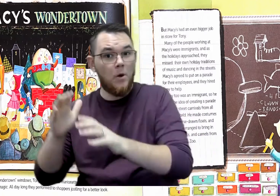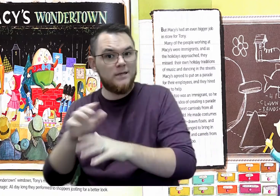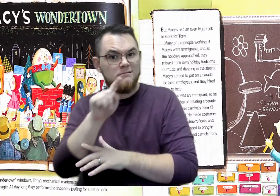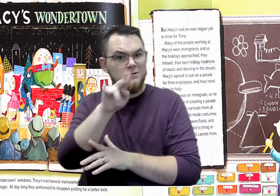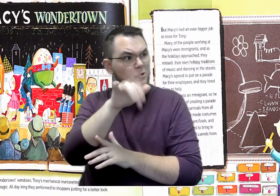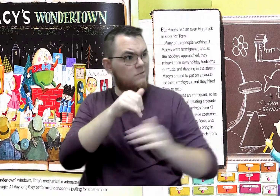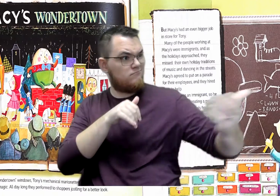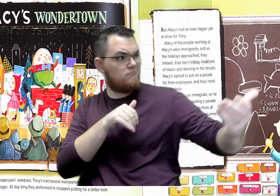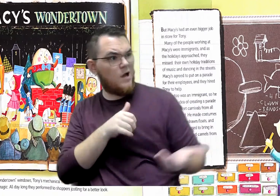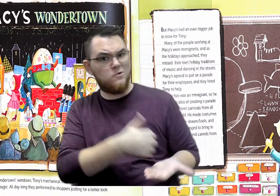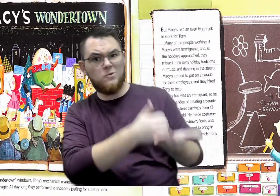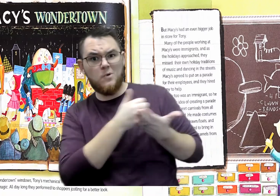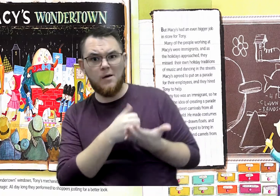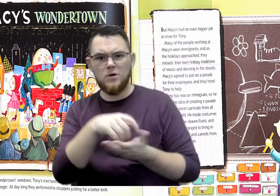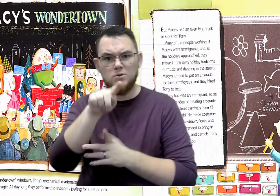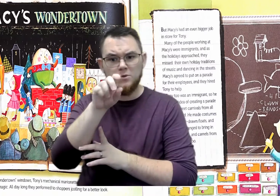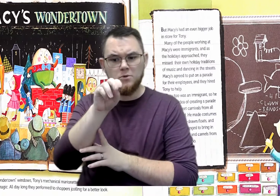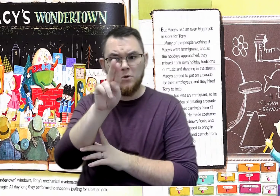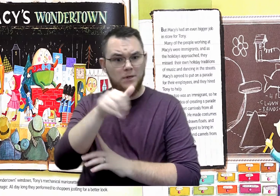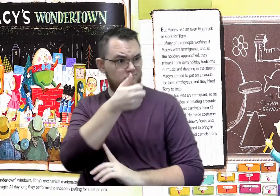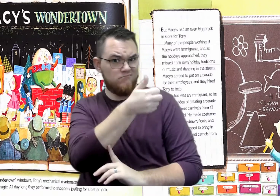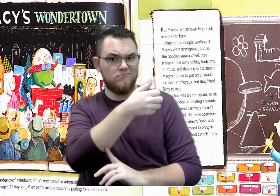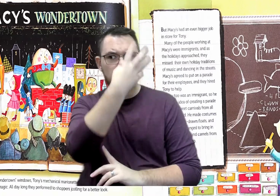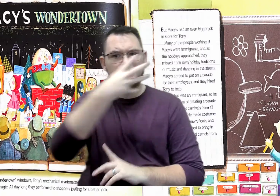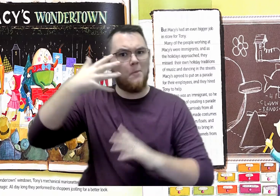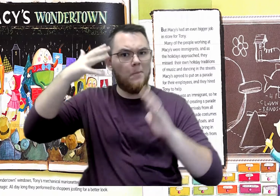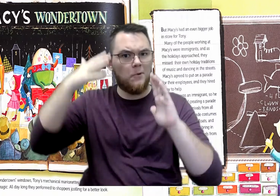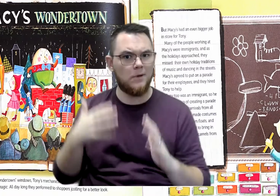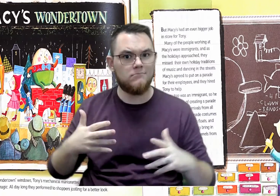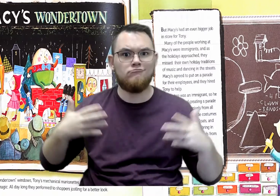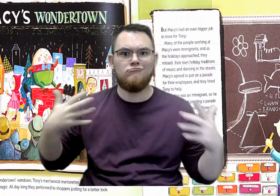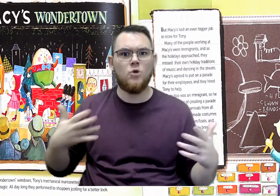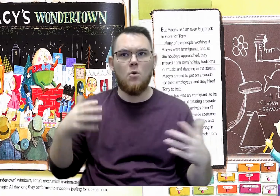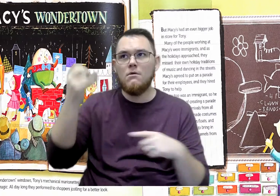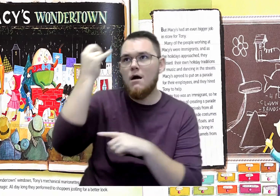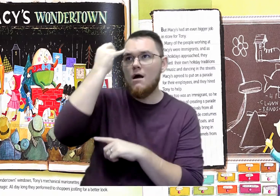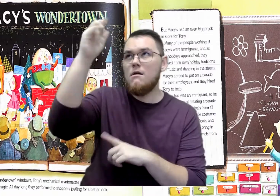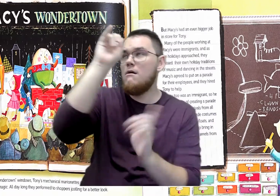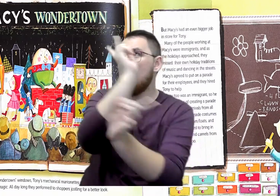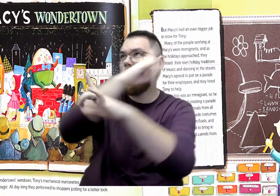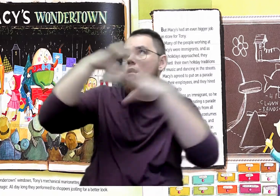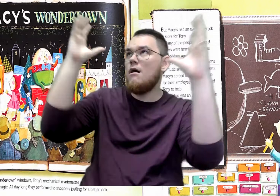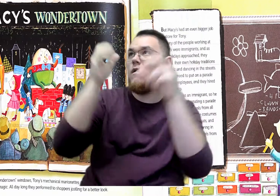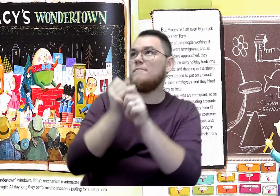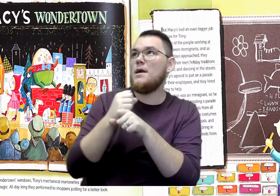Tony too was an immigrant, so he loved the idea of creating a parade based on street